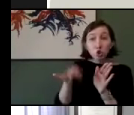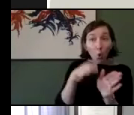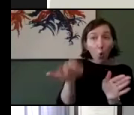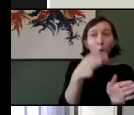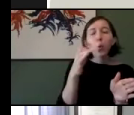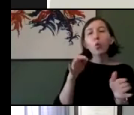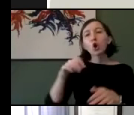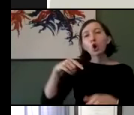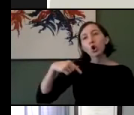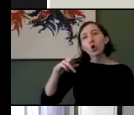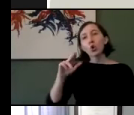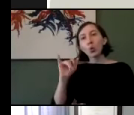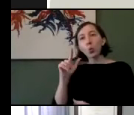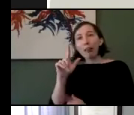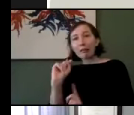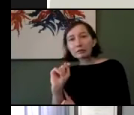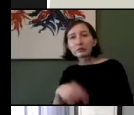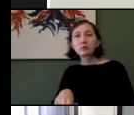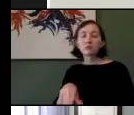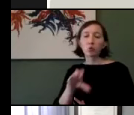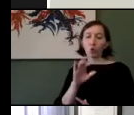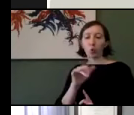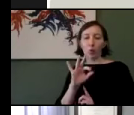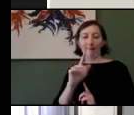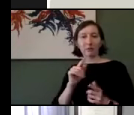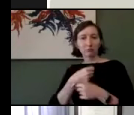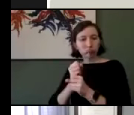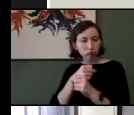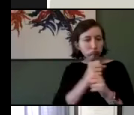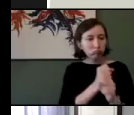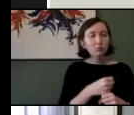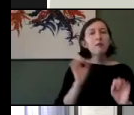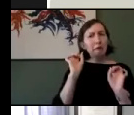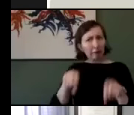have been able to fill in the needs of creating masks and selling and shipping them out.